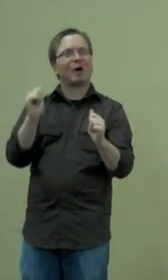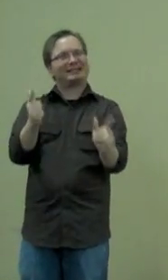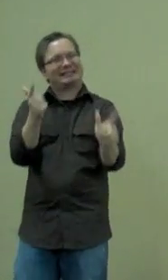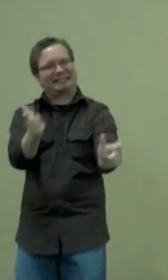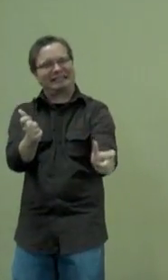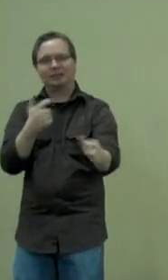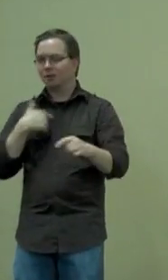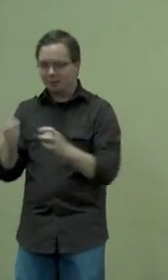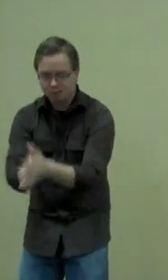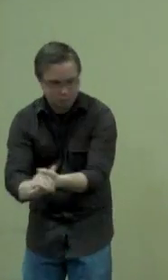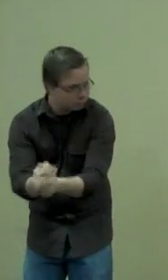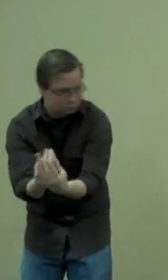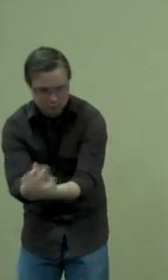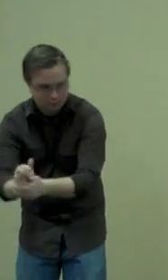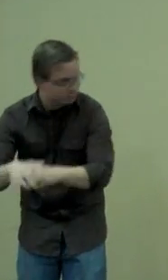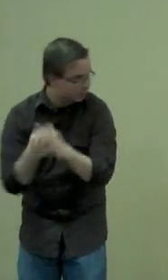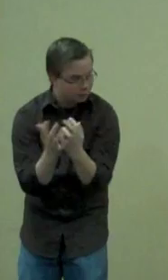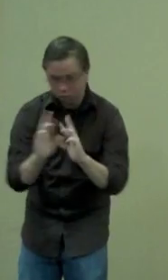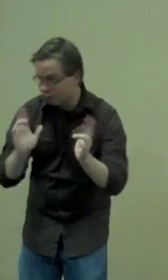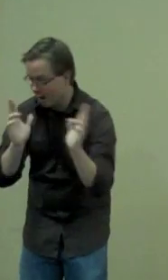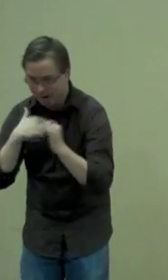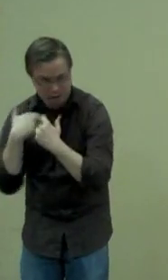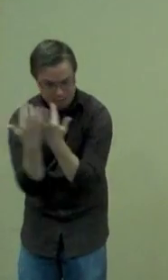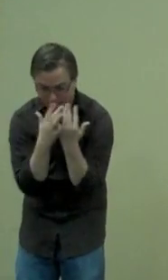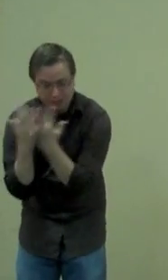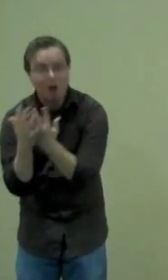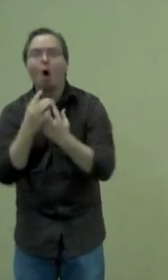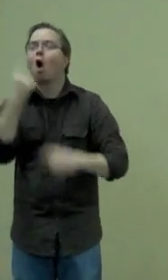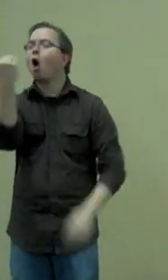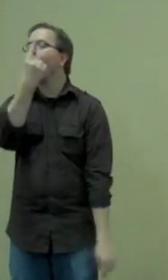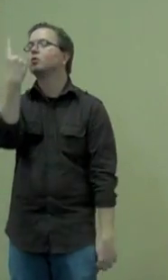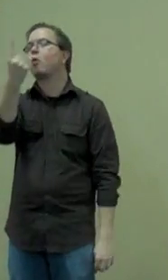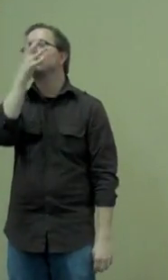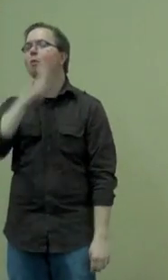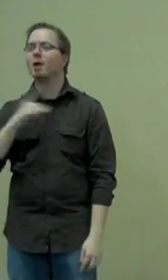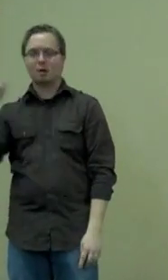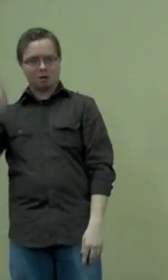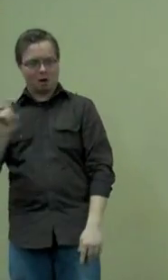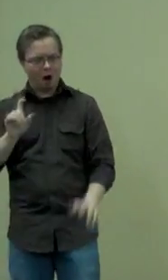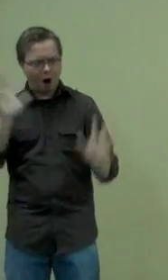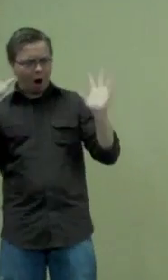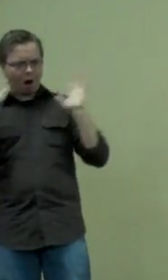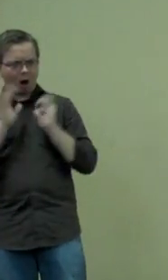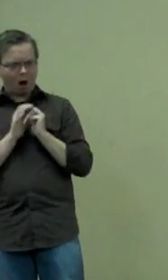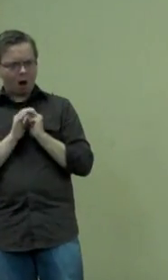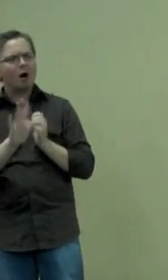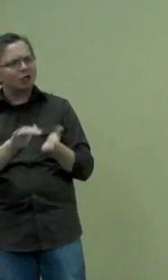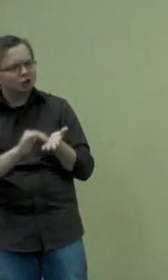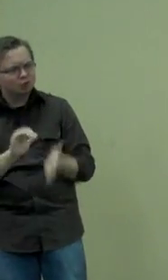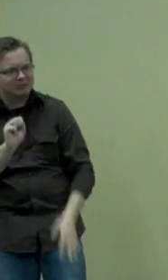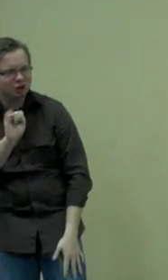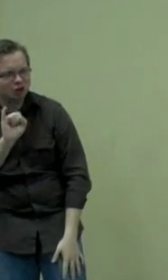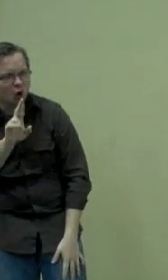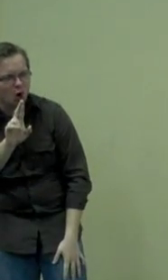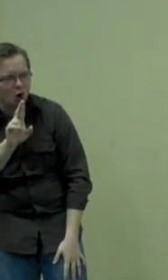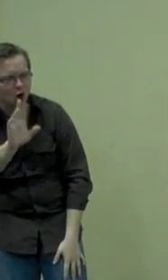and you go 'I have to pee,' and you pee. But when I have to pee, I go 'I have to pee, shit.' Which is really confusing for the bladder.